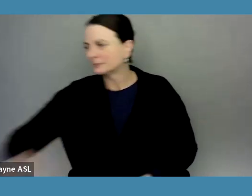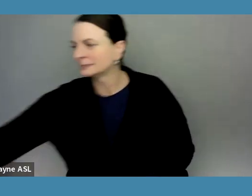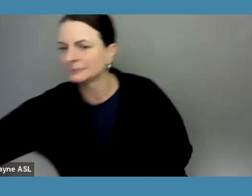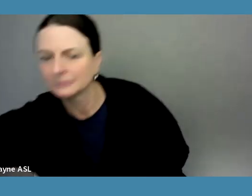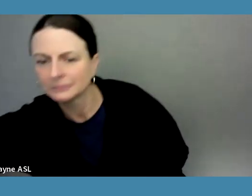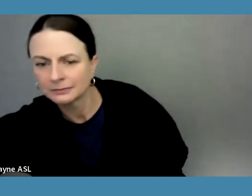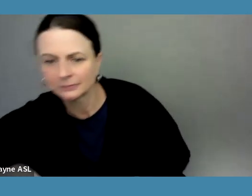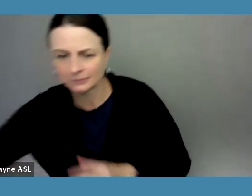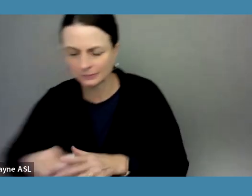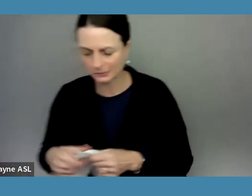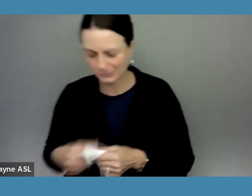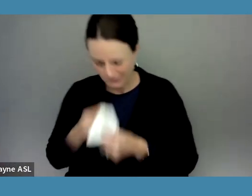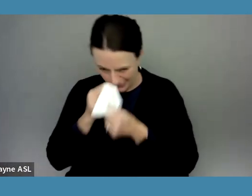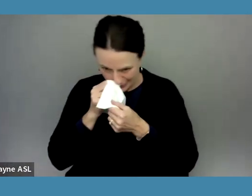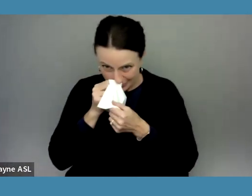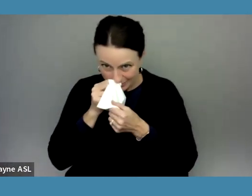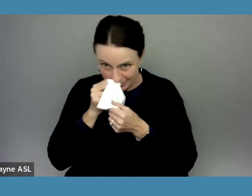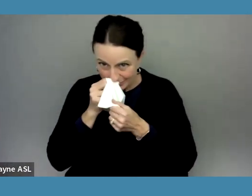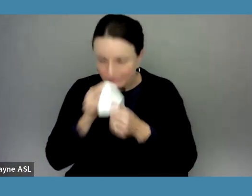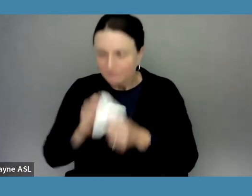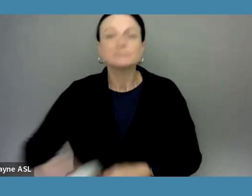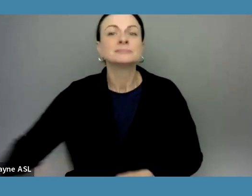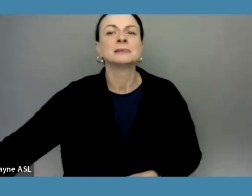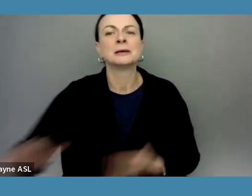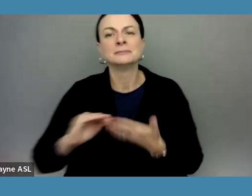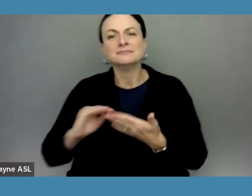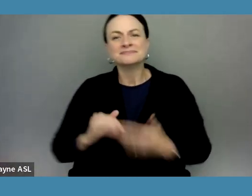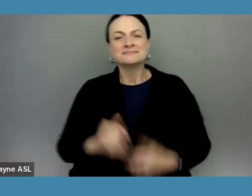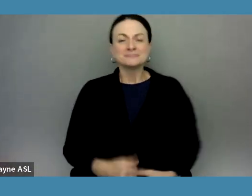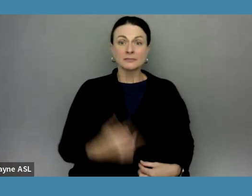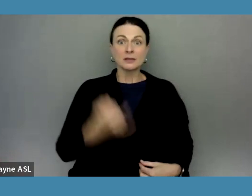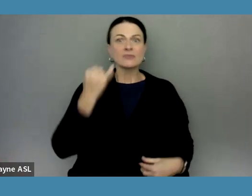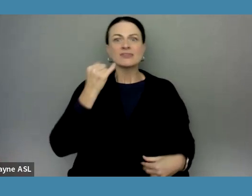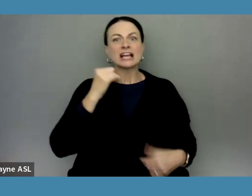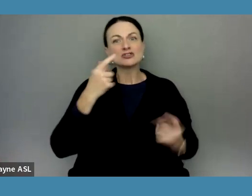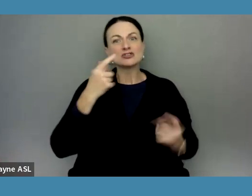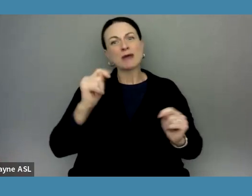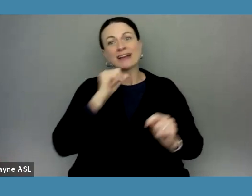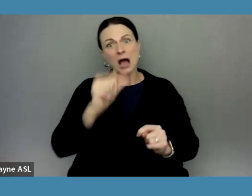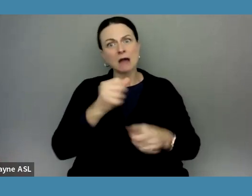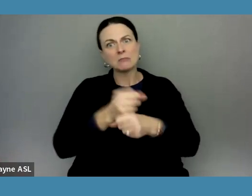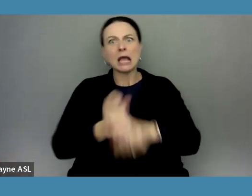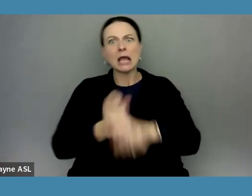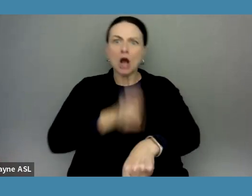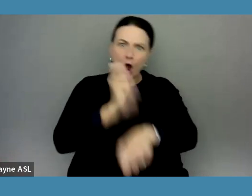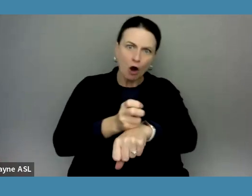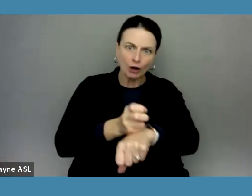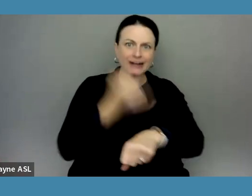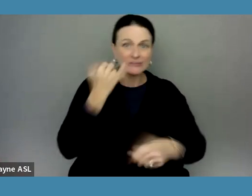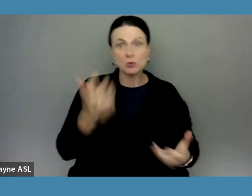they don't try to make it too difficult. If someone wants to request a hearing in person, they do try to make it possible